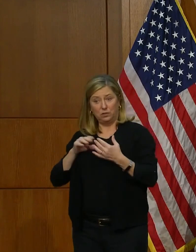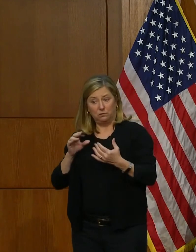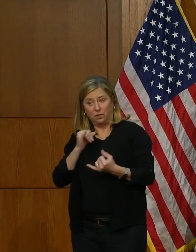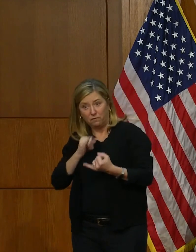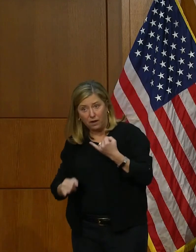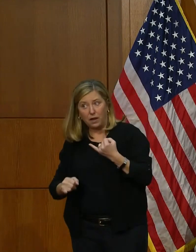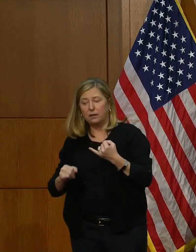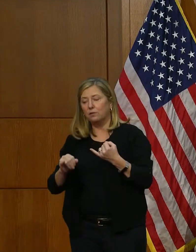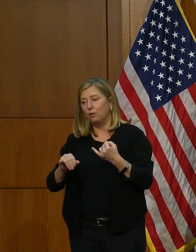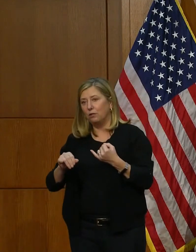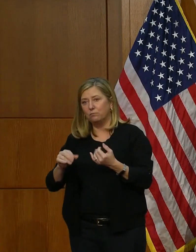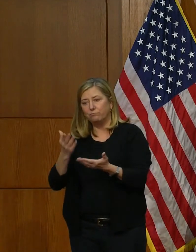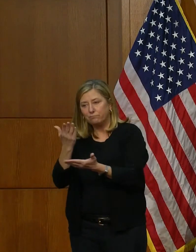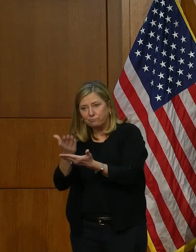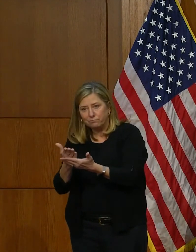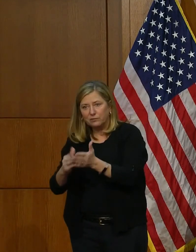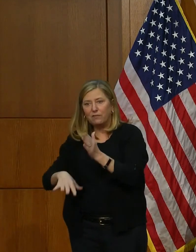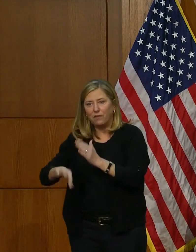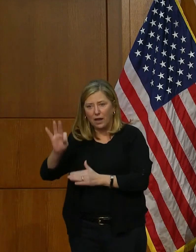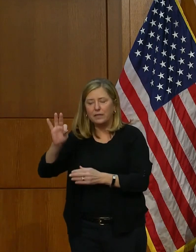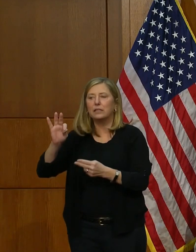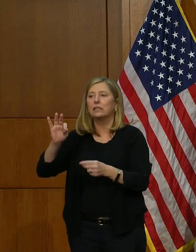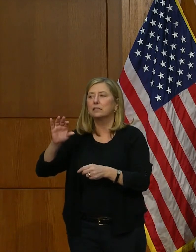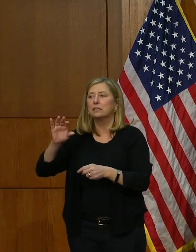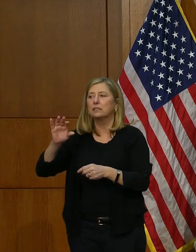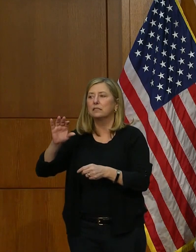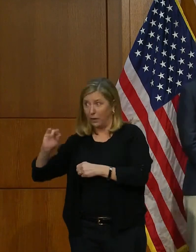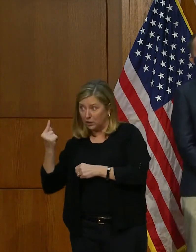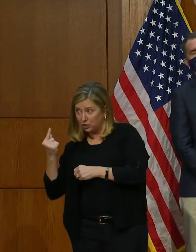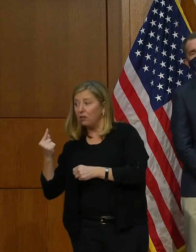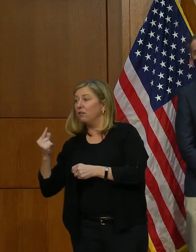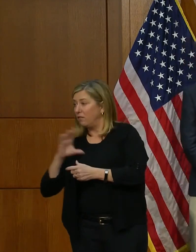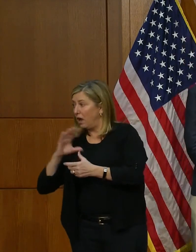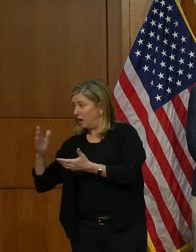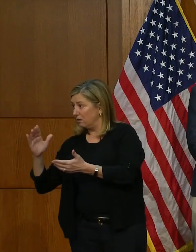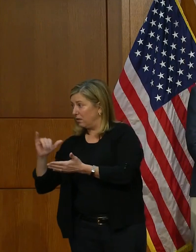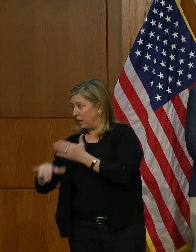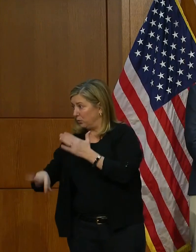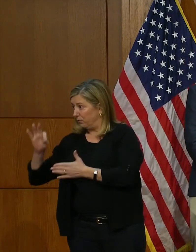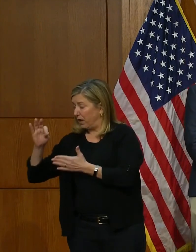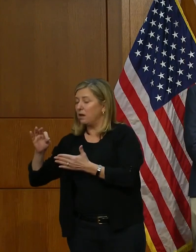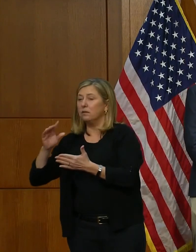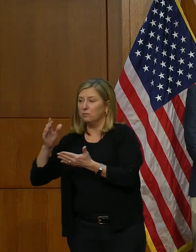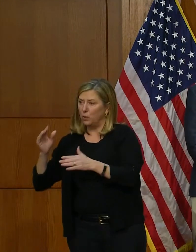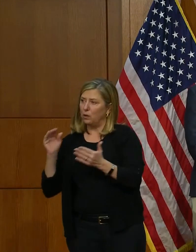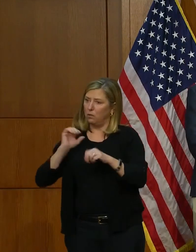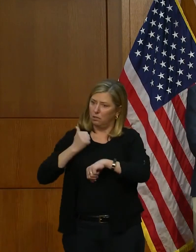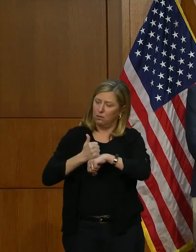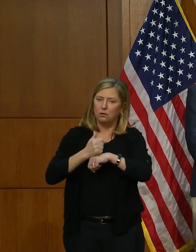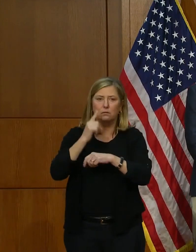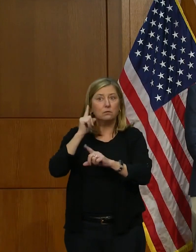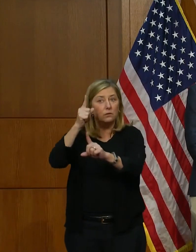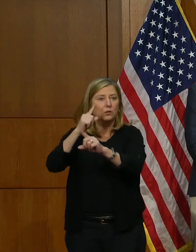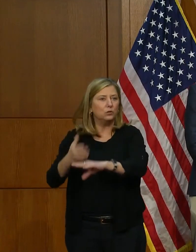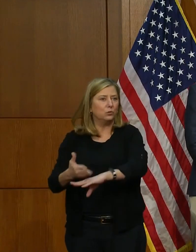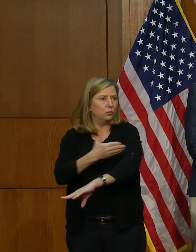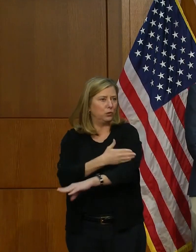FOR SECRETARIES AND AGENCY HEADS TO ACCEPT. FINDINGS AND RECOMMENDATIONS OF OUR INSPECTOR GENERAL AND IMPLEMENT